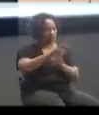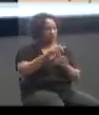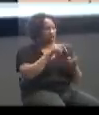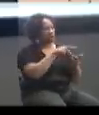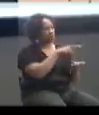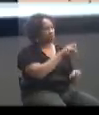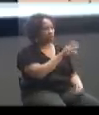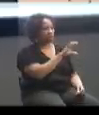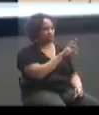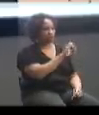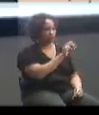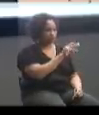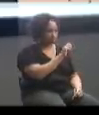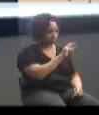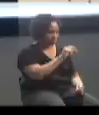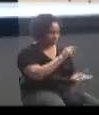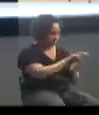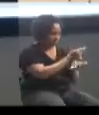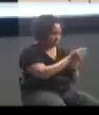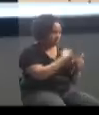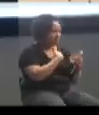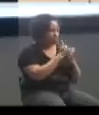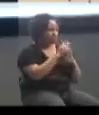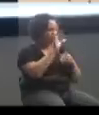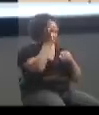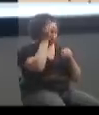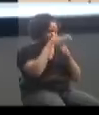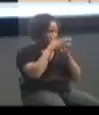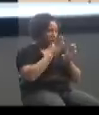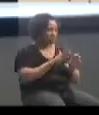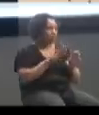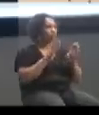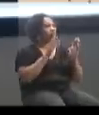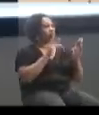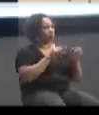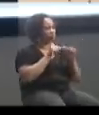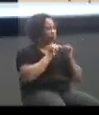PARTNERS WITH THEIR GREEN PROCUREMENT SO THEY CAN COMPLY